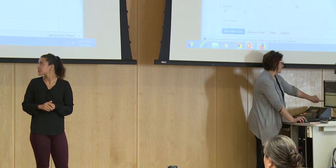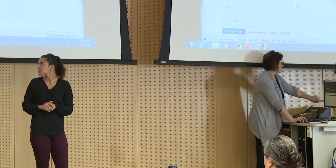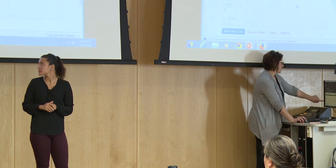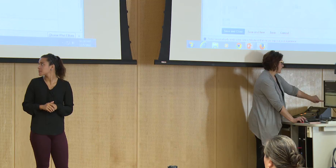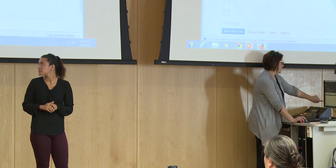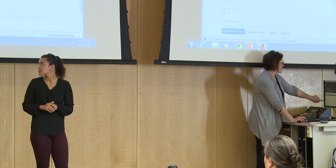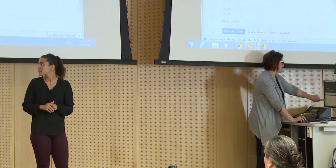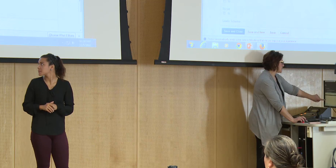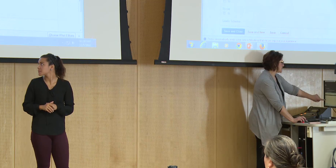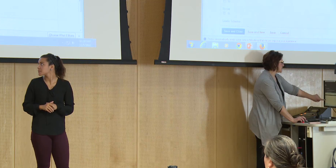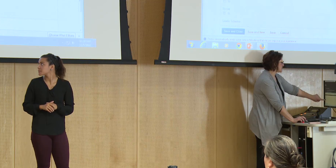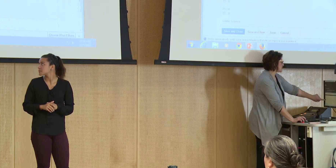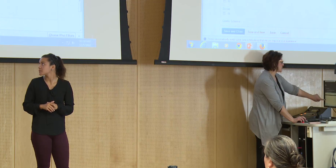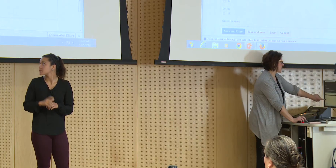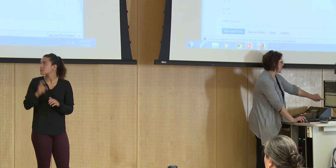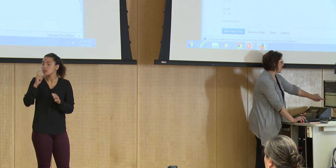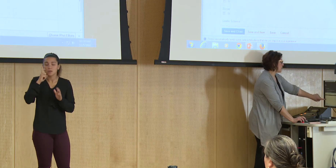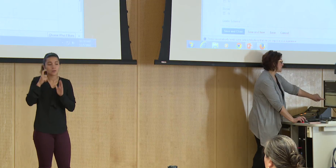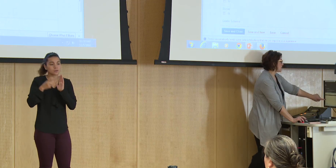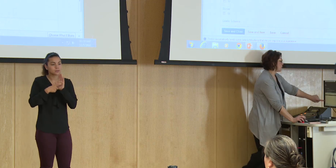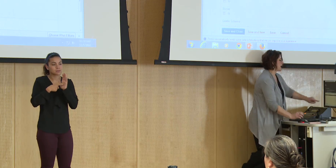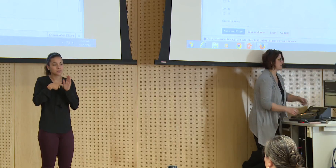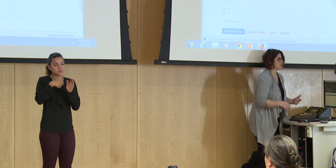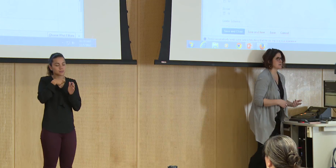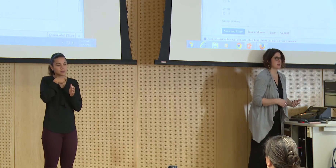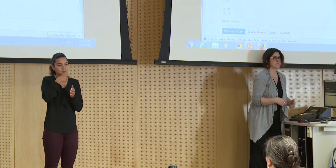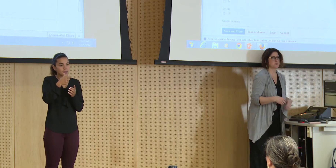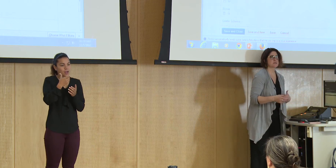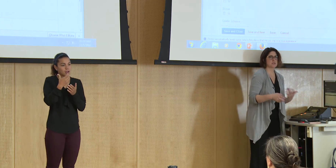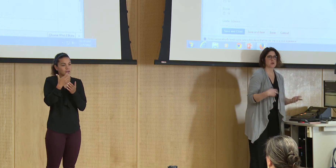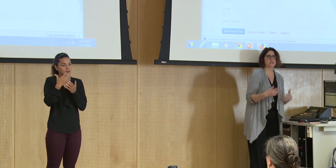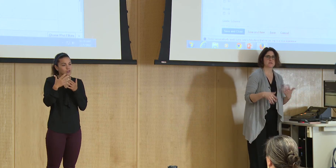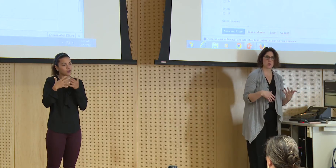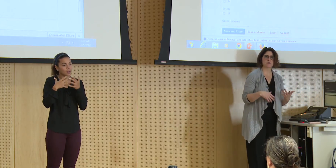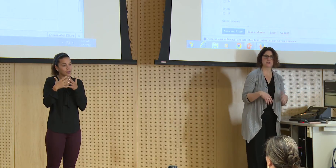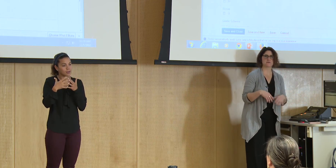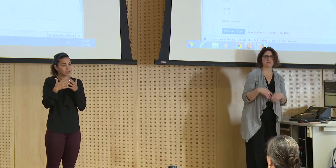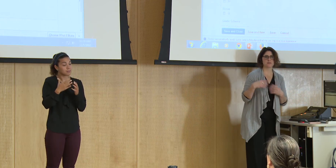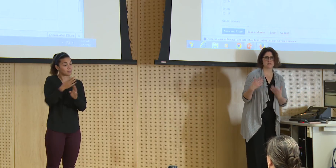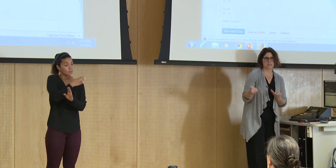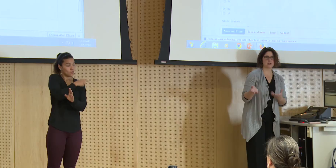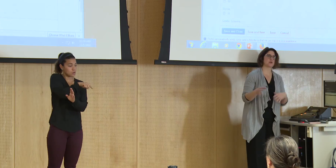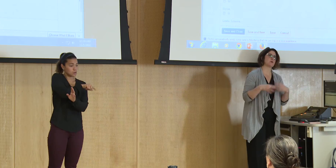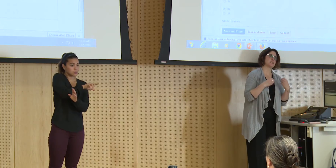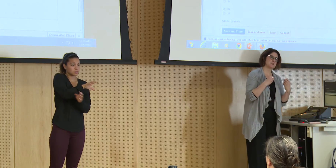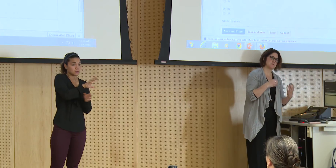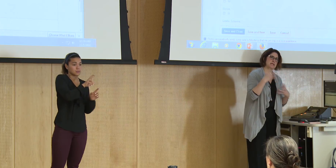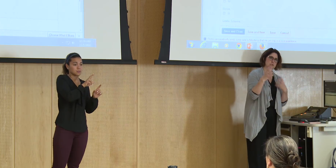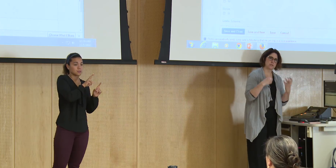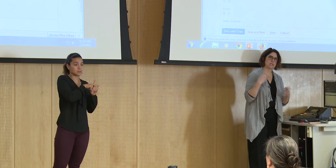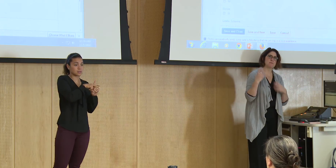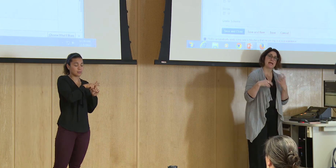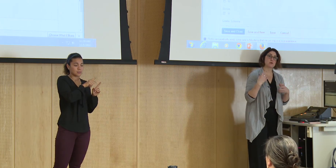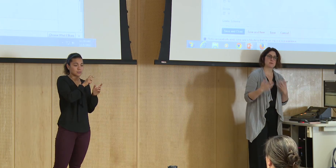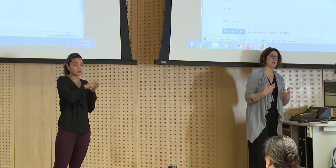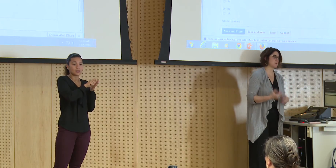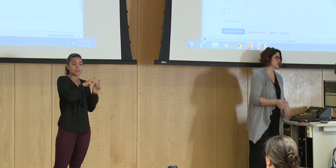And notice it doesn't gray out the weight in this case because I already told it for this category, I want it to manually, manually be able